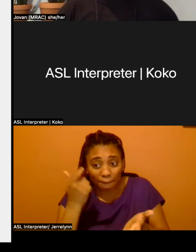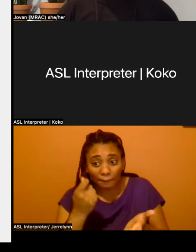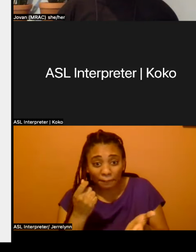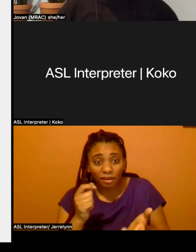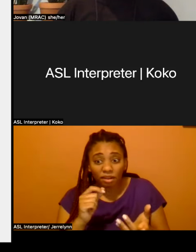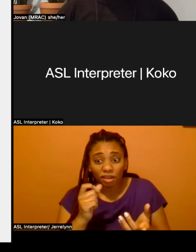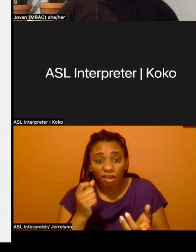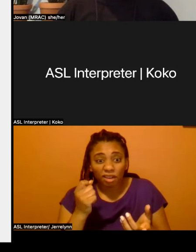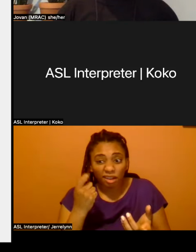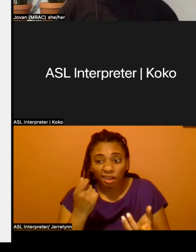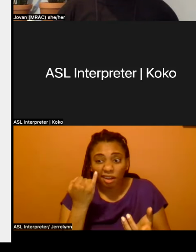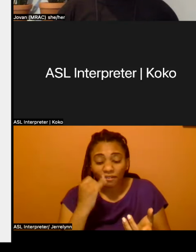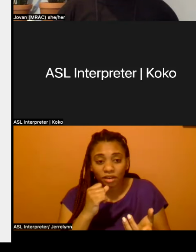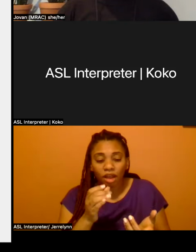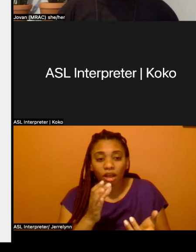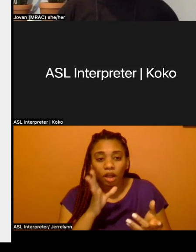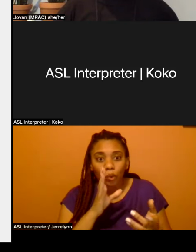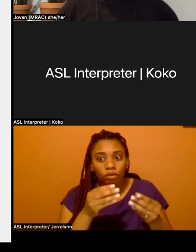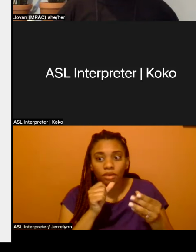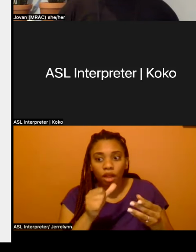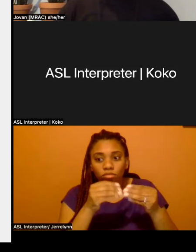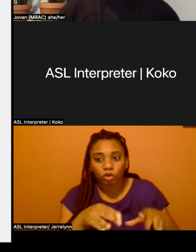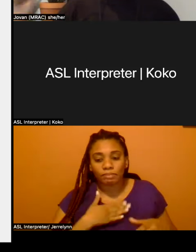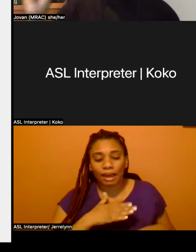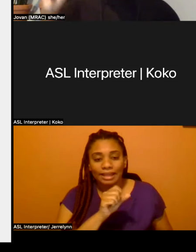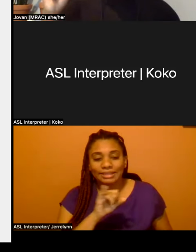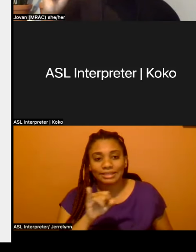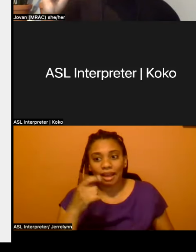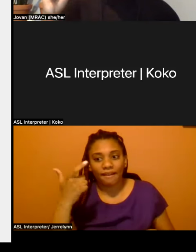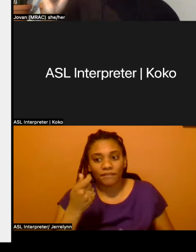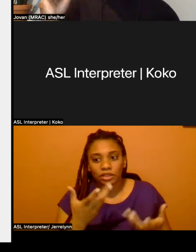that we are wanting to connect